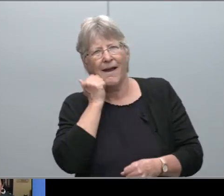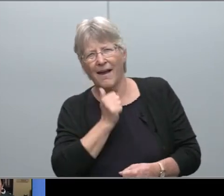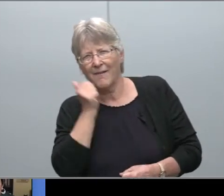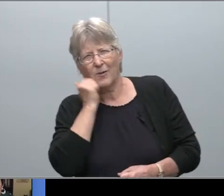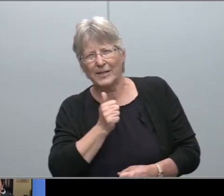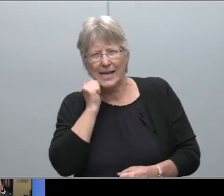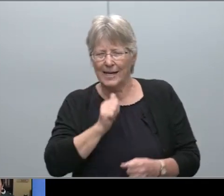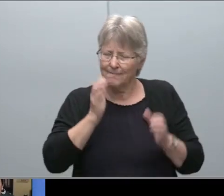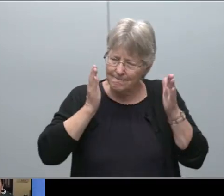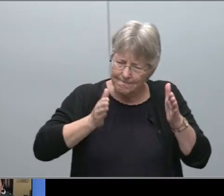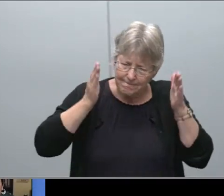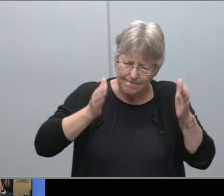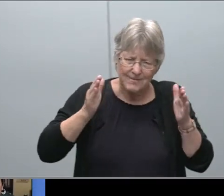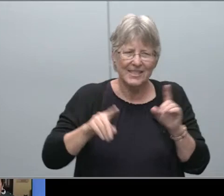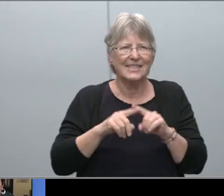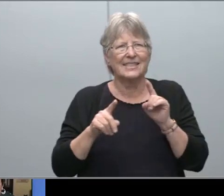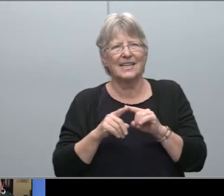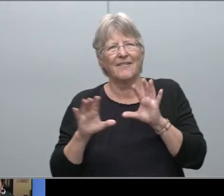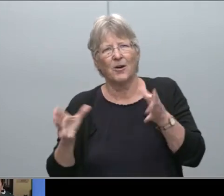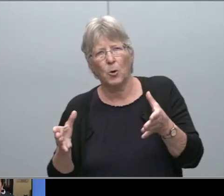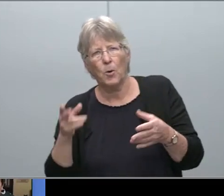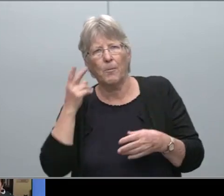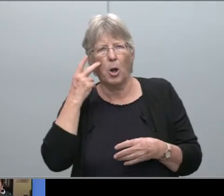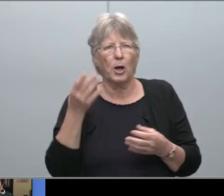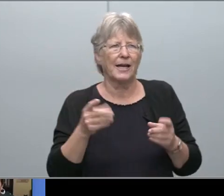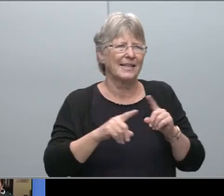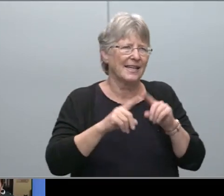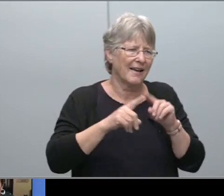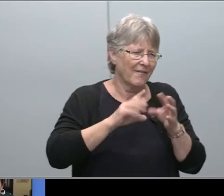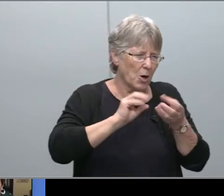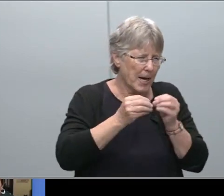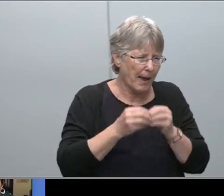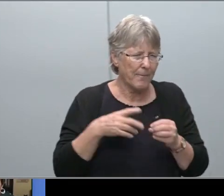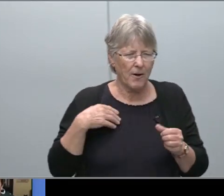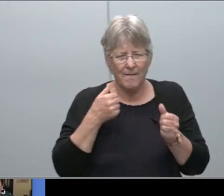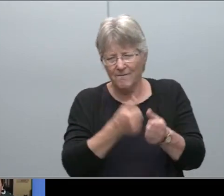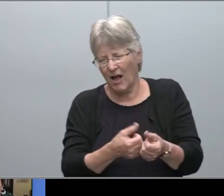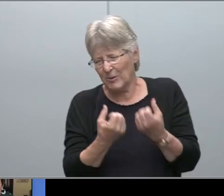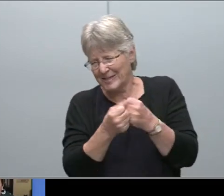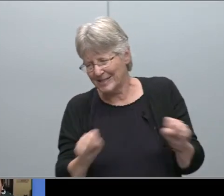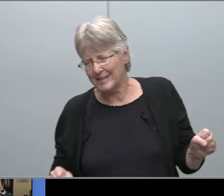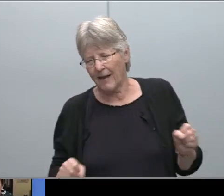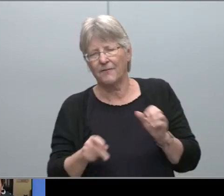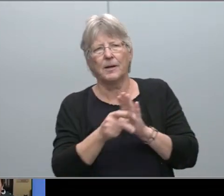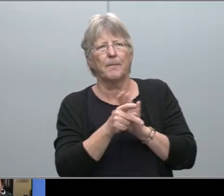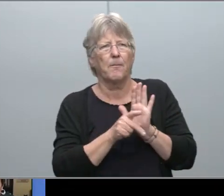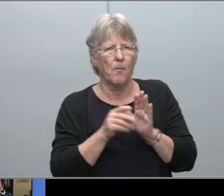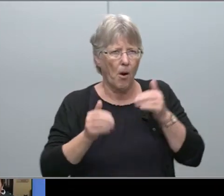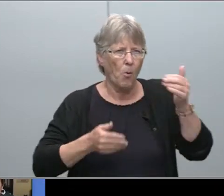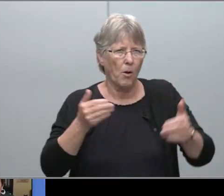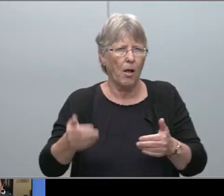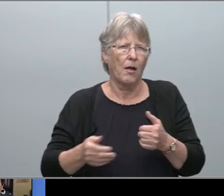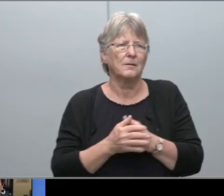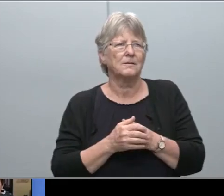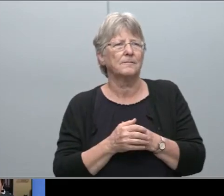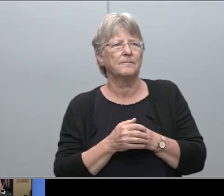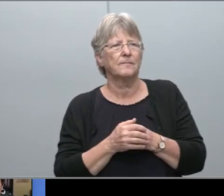what is the, what is CAC? And I just wanted to briefly remind people that the CAC, the Community Advisory Committee,